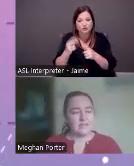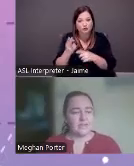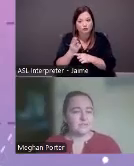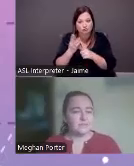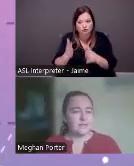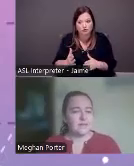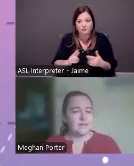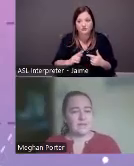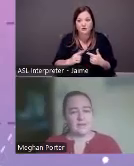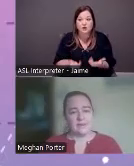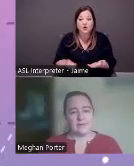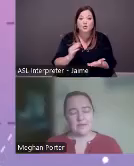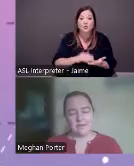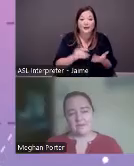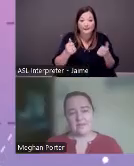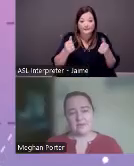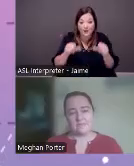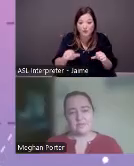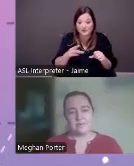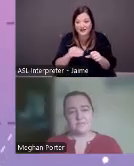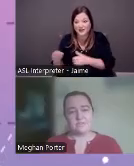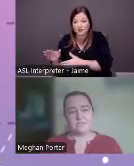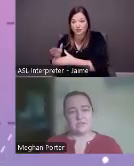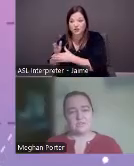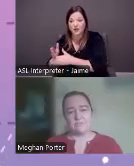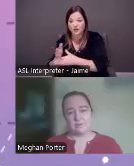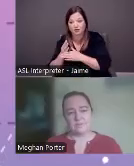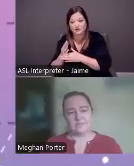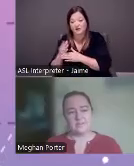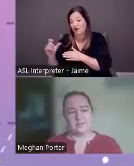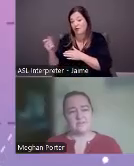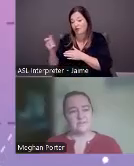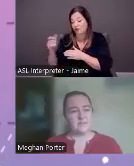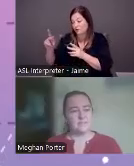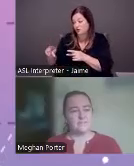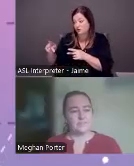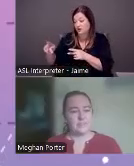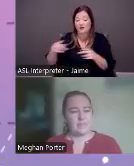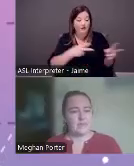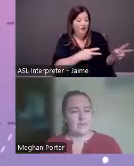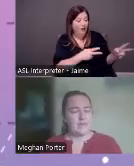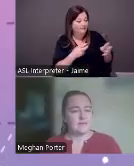and that's when another account reposts or shares your post to their feed.